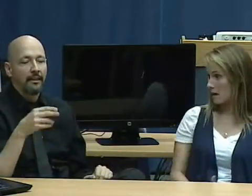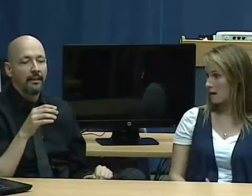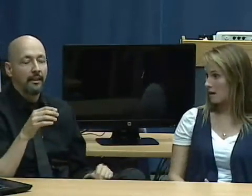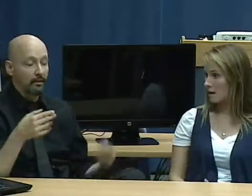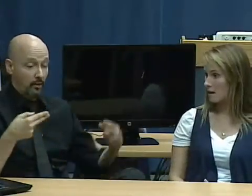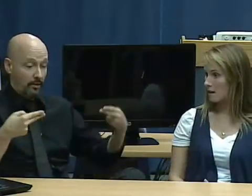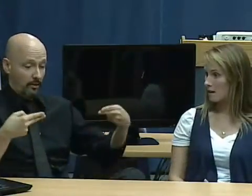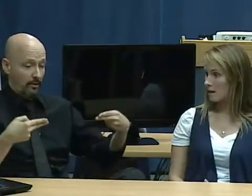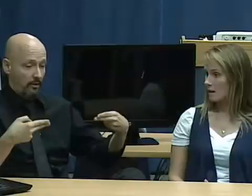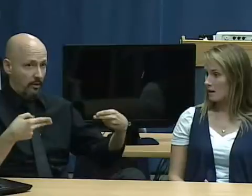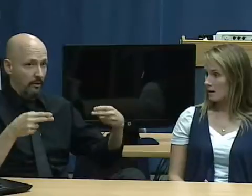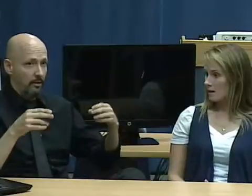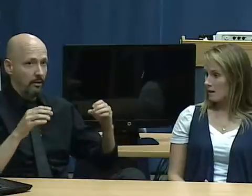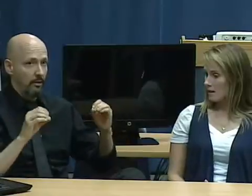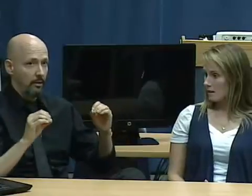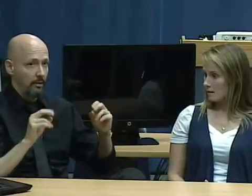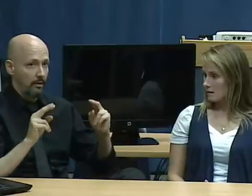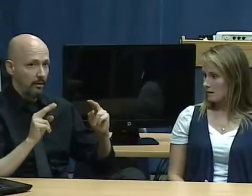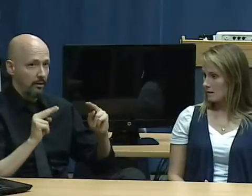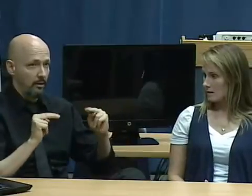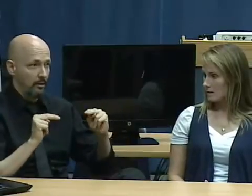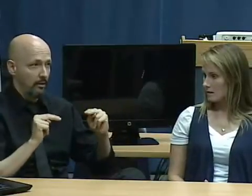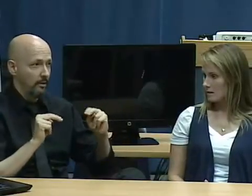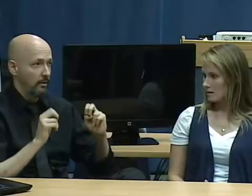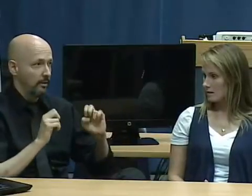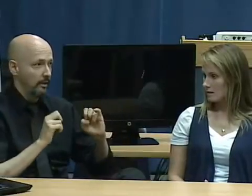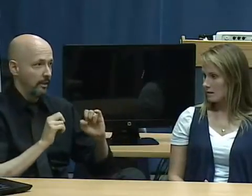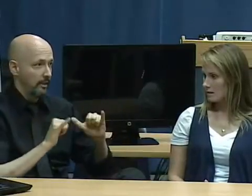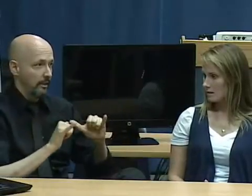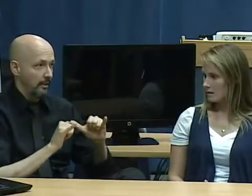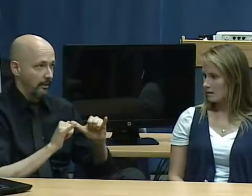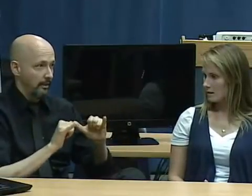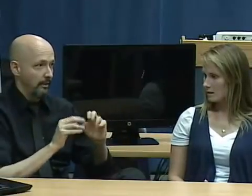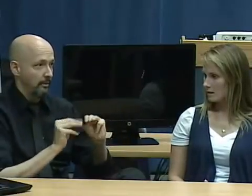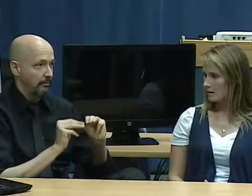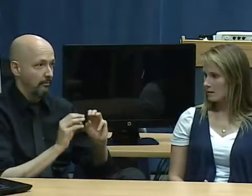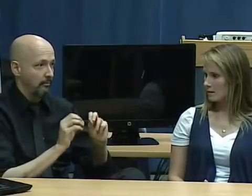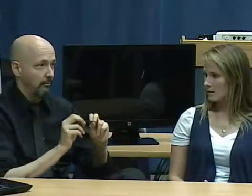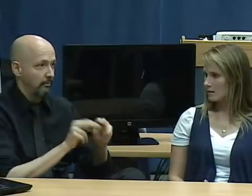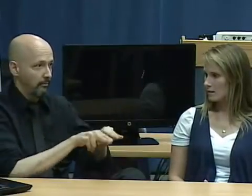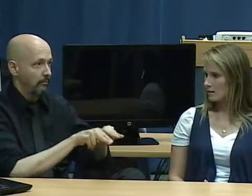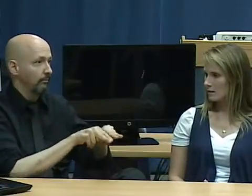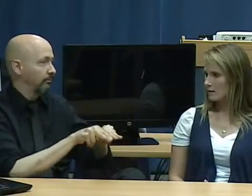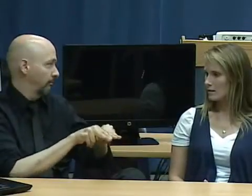H-O-N-E-Y-M-O-O-N